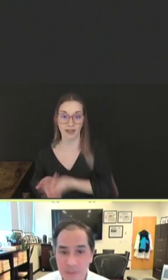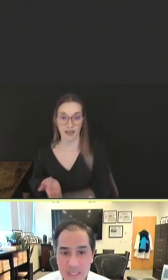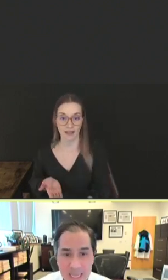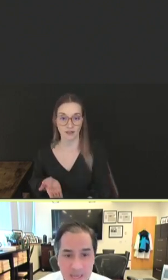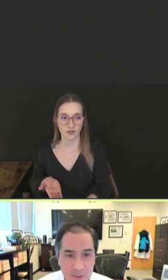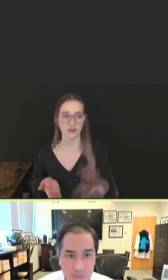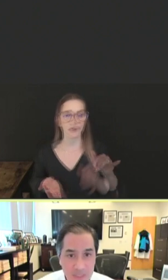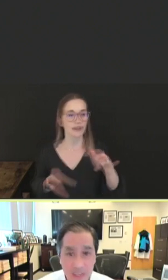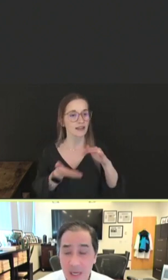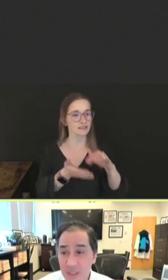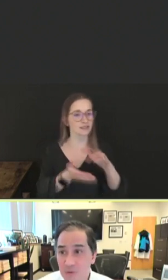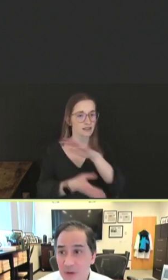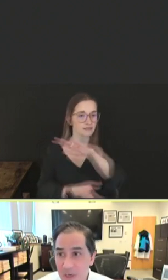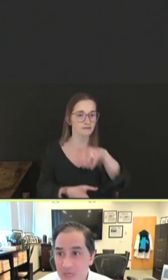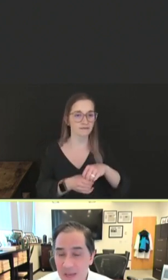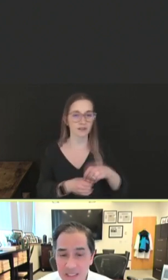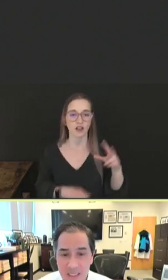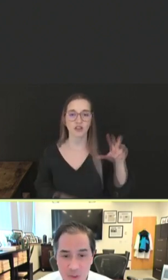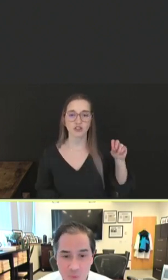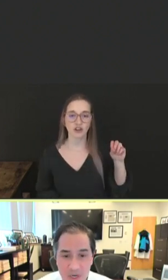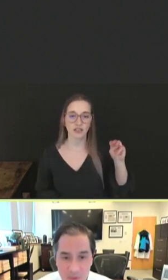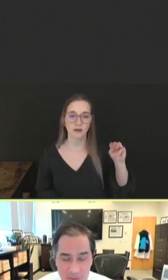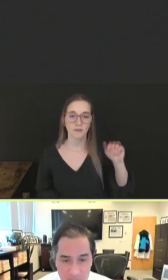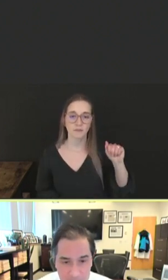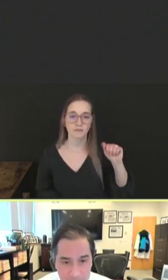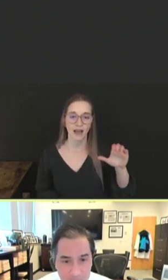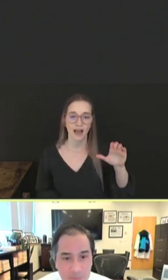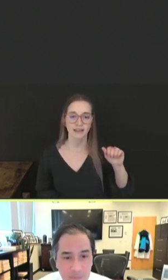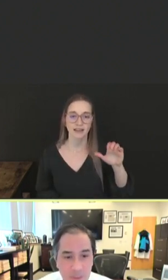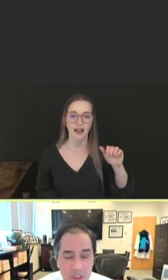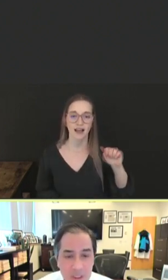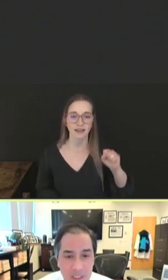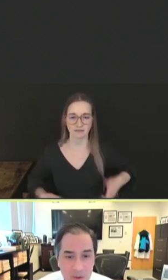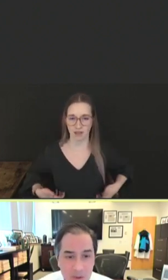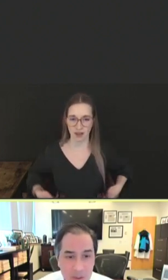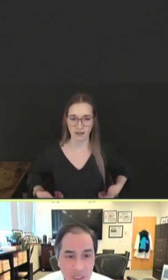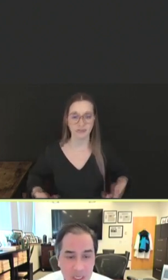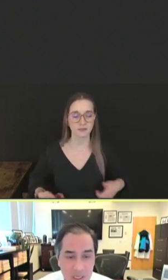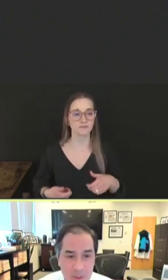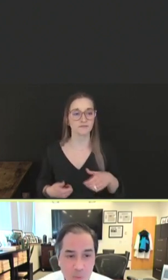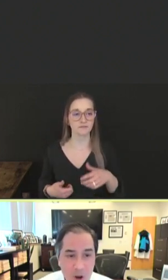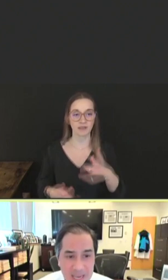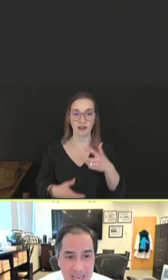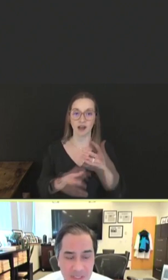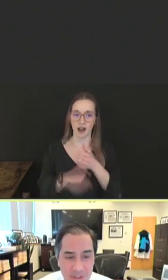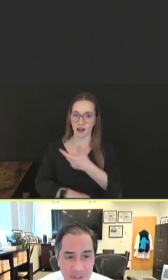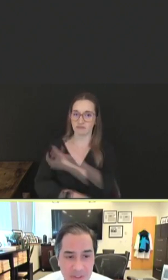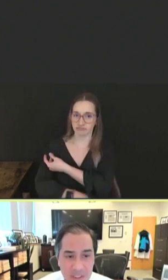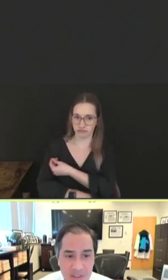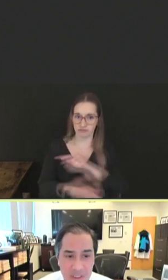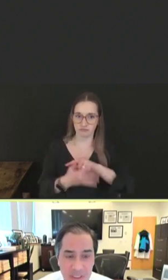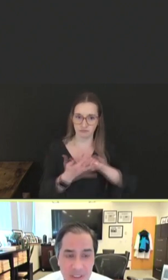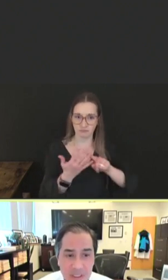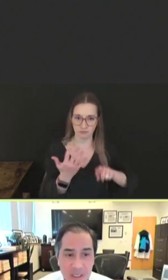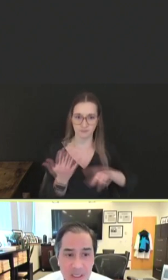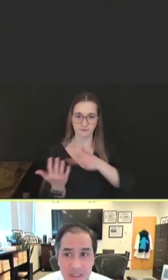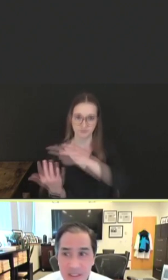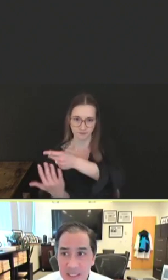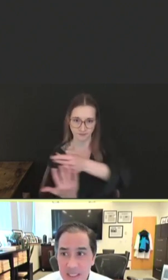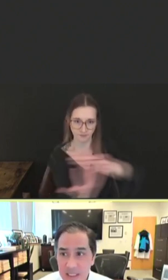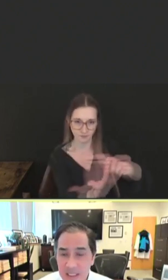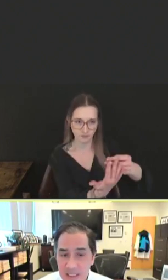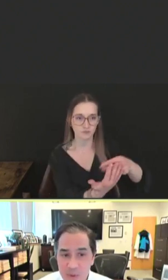macaques that got these various vaccination regimens. Here, the Y axis is the CD8 T cell